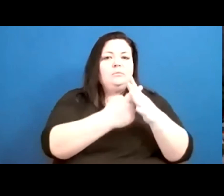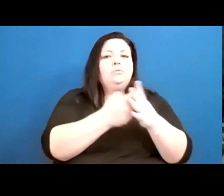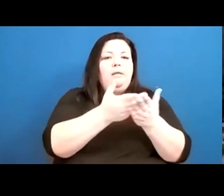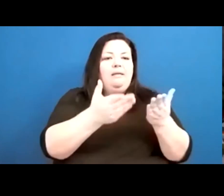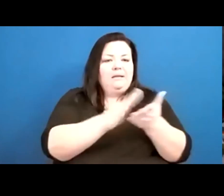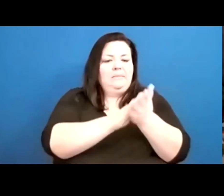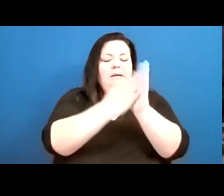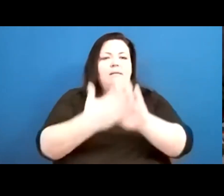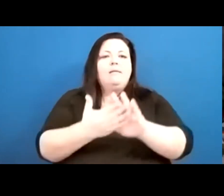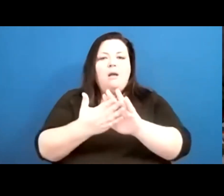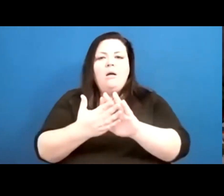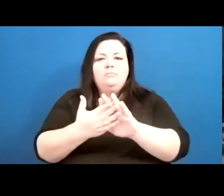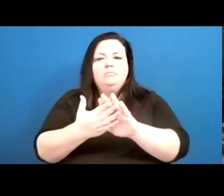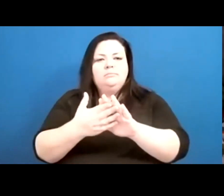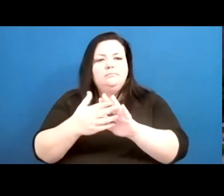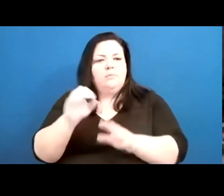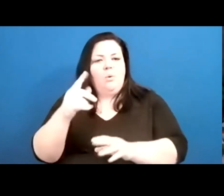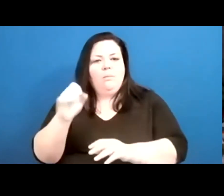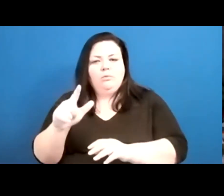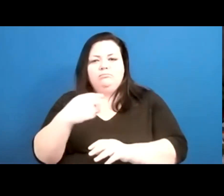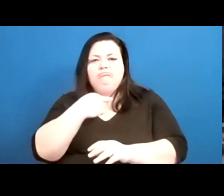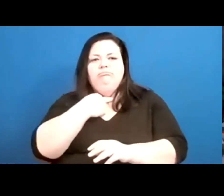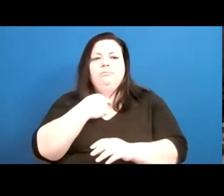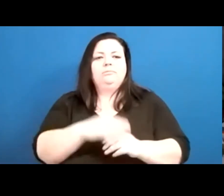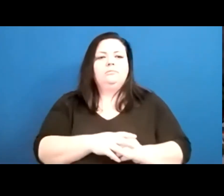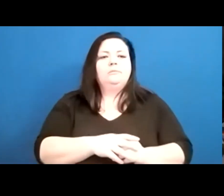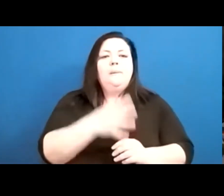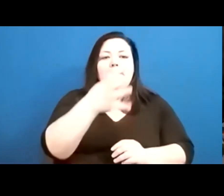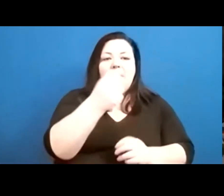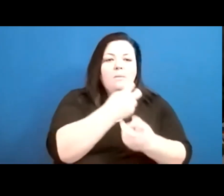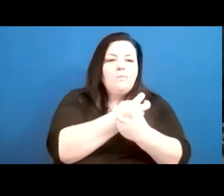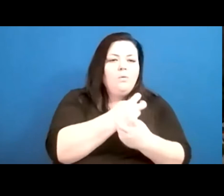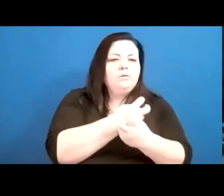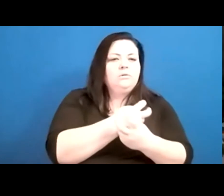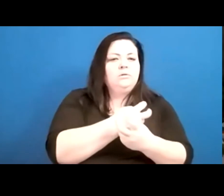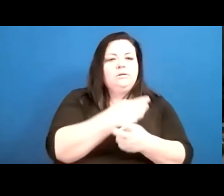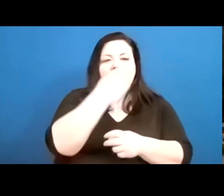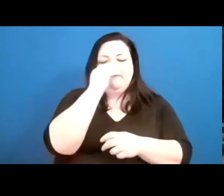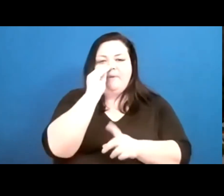prisoners." milk poison // dandelion stem // pierced